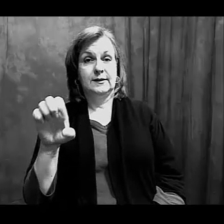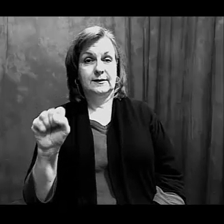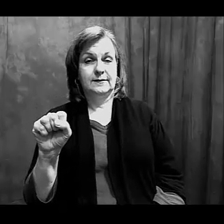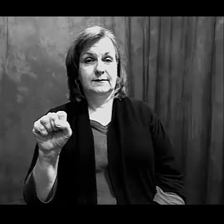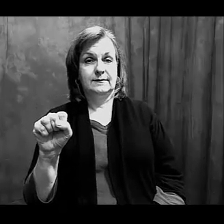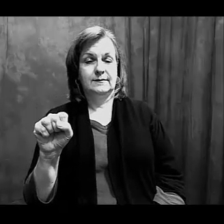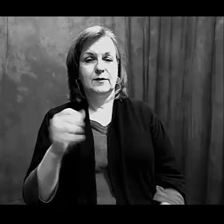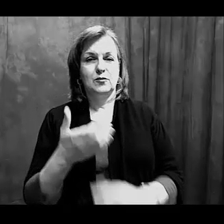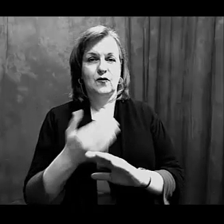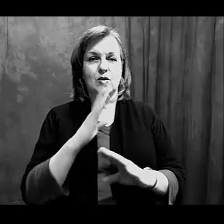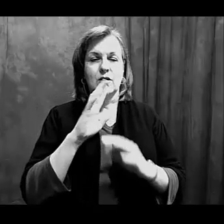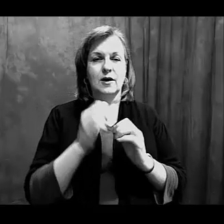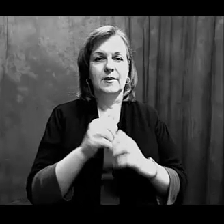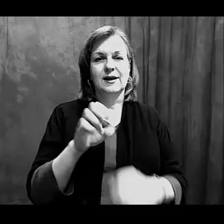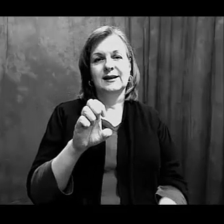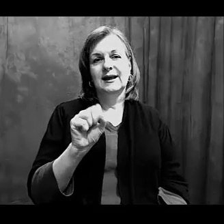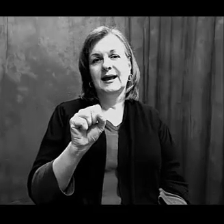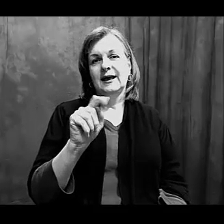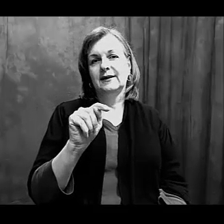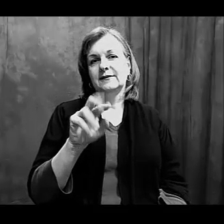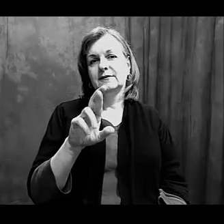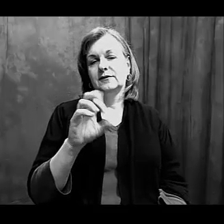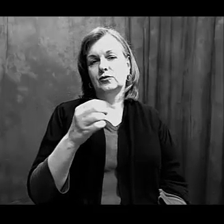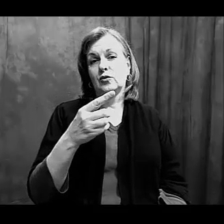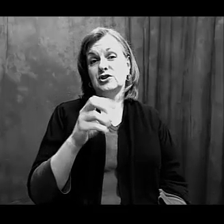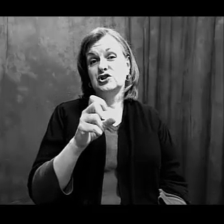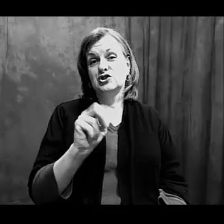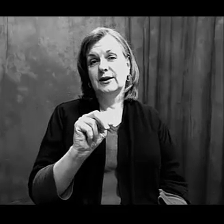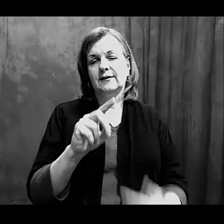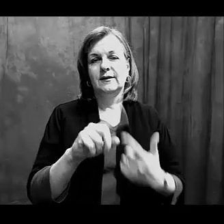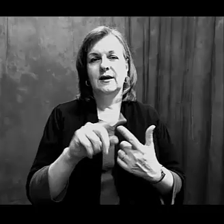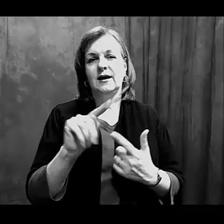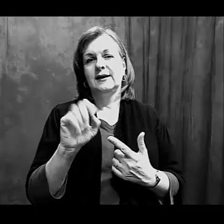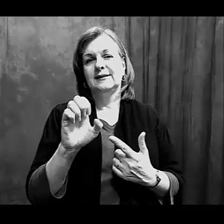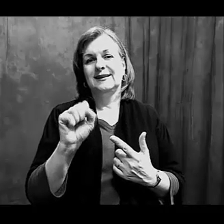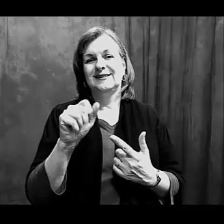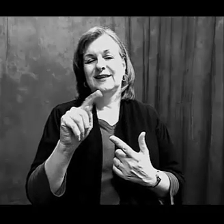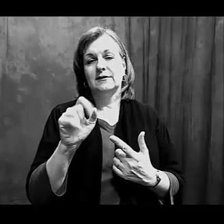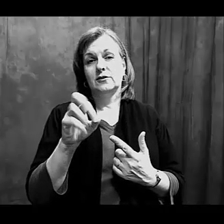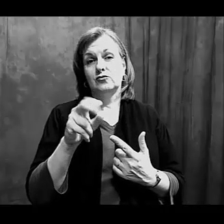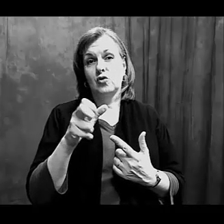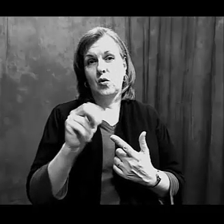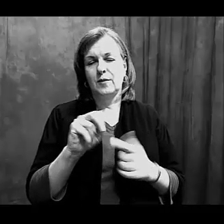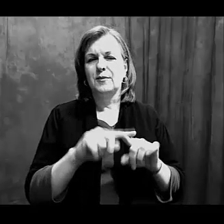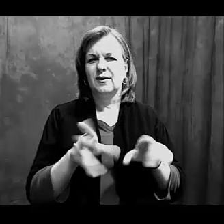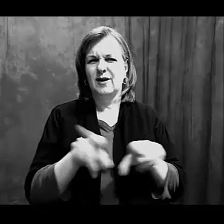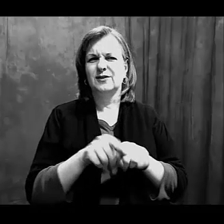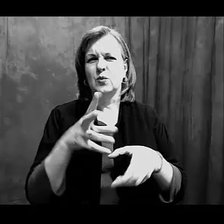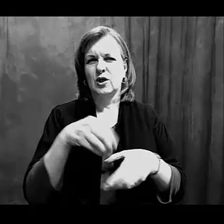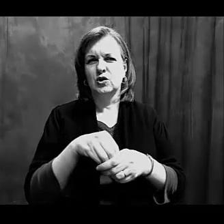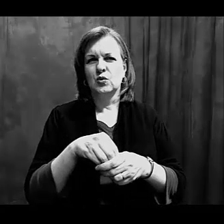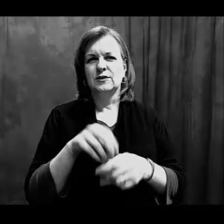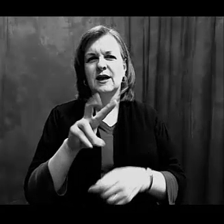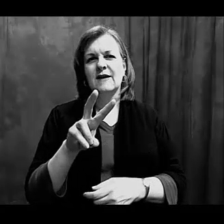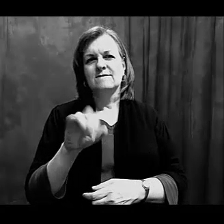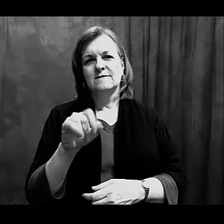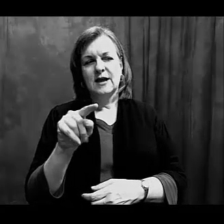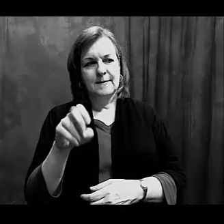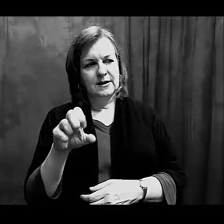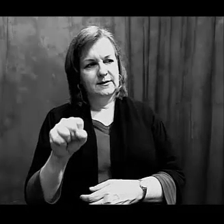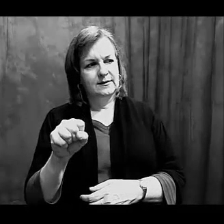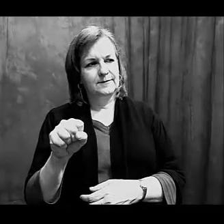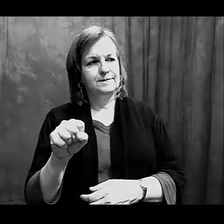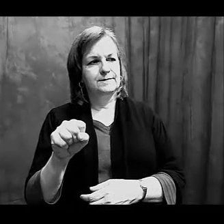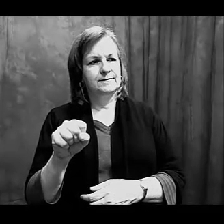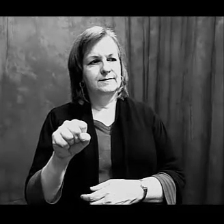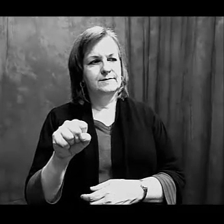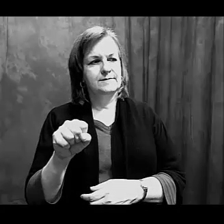we talked briefly about estrogen and testosterone already - but they also include cholesterol vitamins - they are a 4 ring